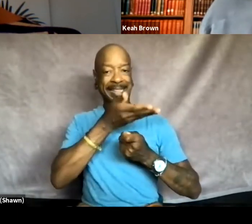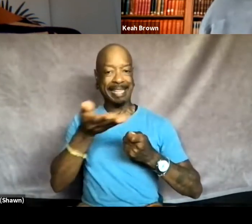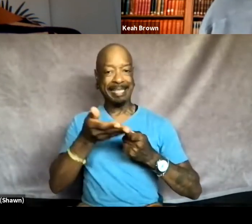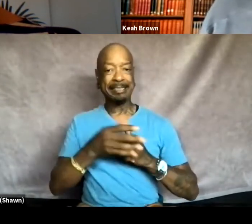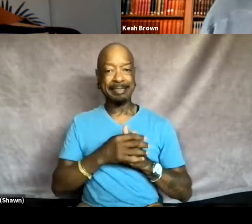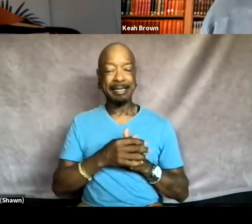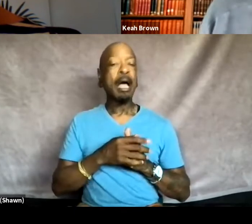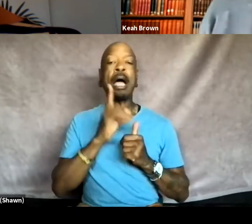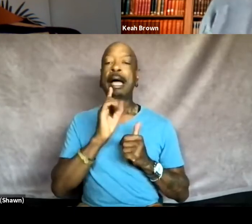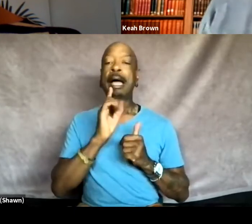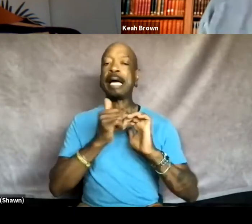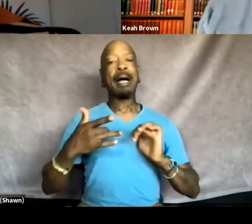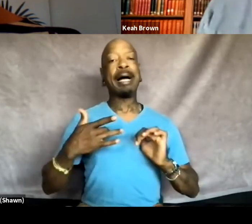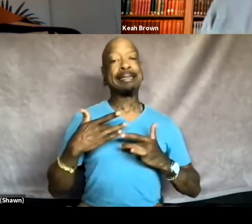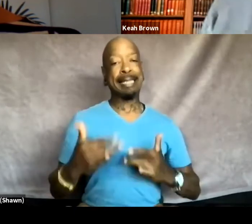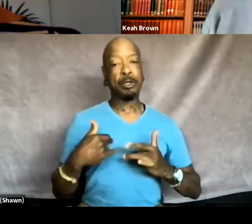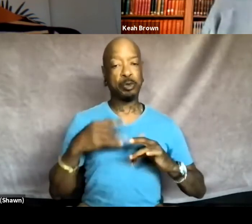oriented person like I need to know exactly what's happening.